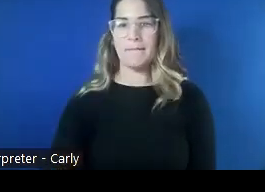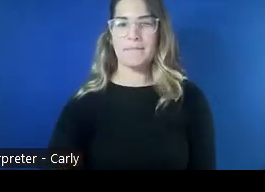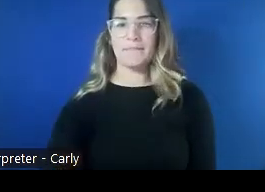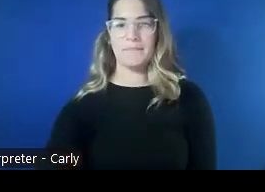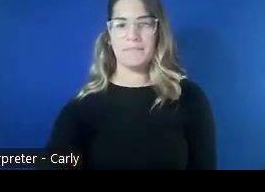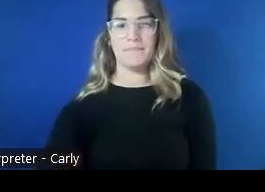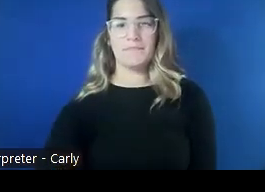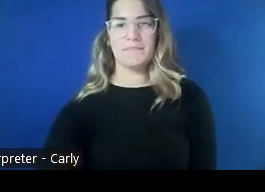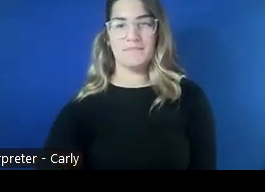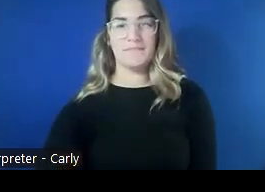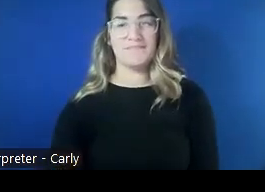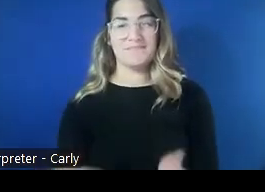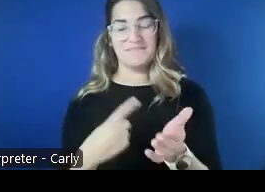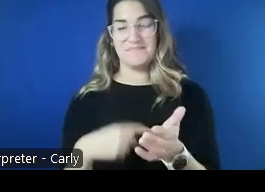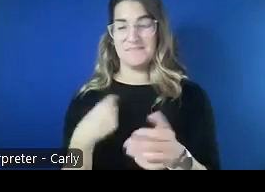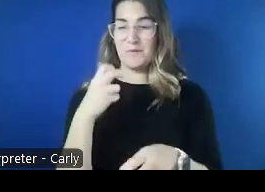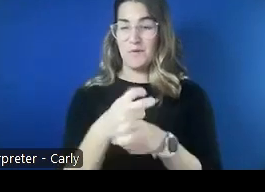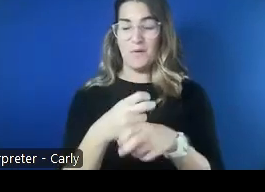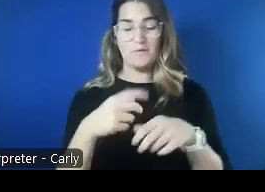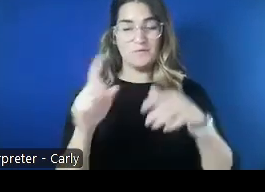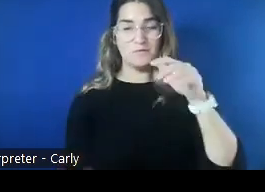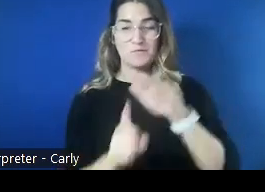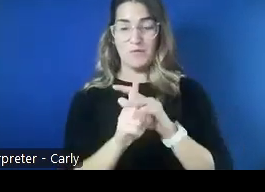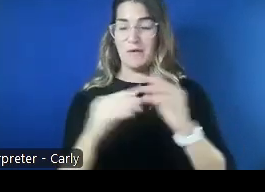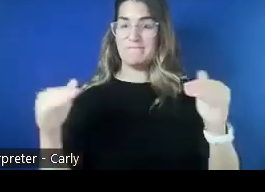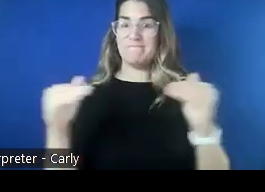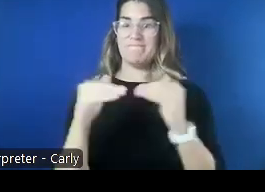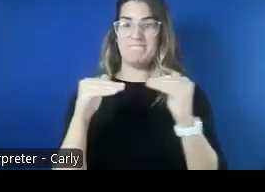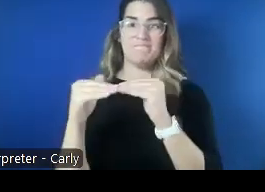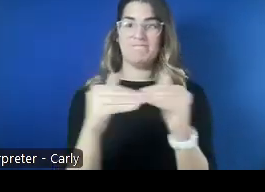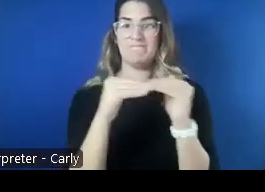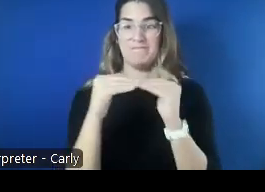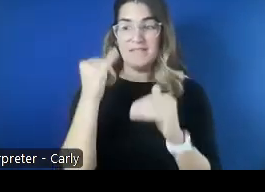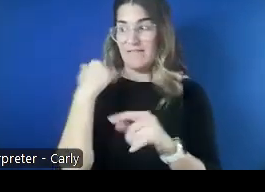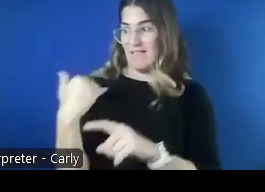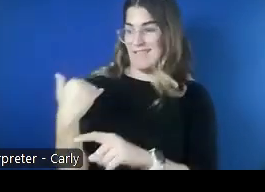ways for folks when we're struggling a lot with the last interaction that we had with them so we